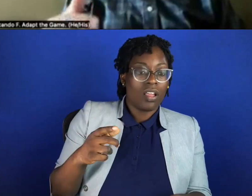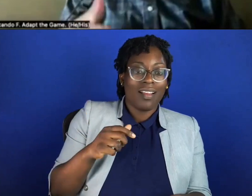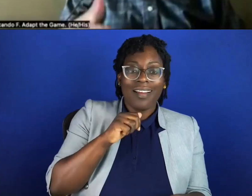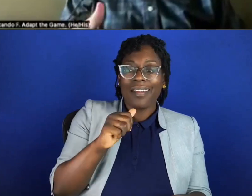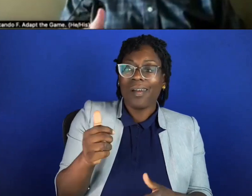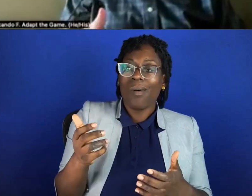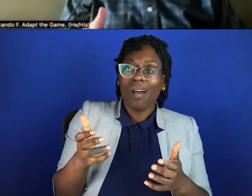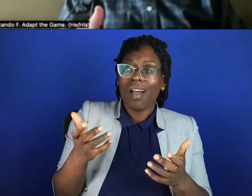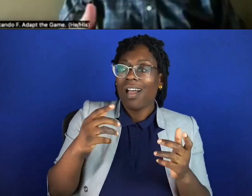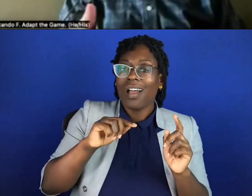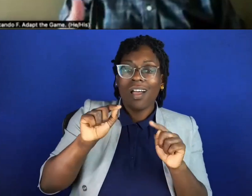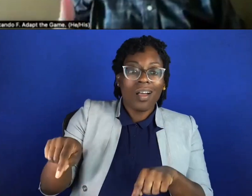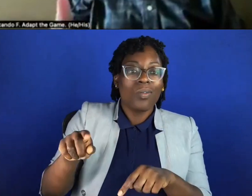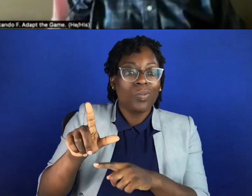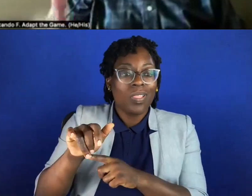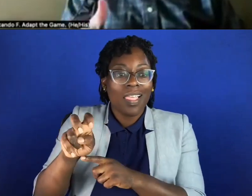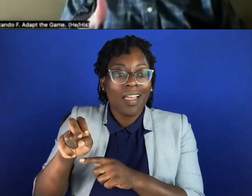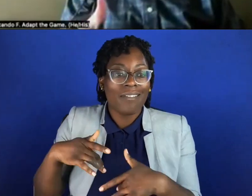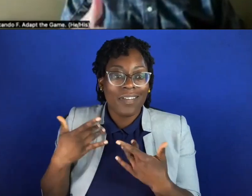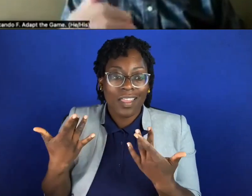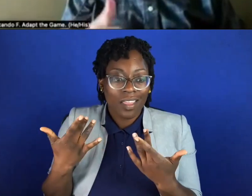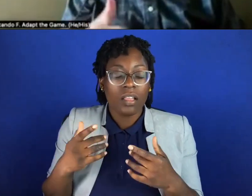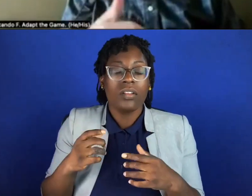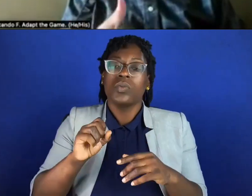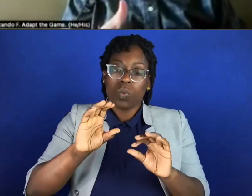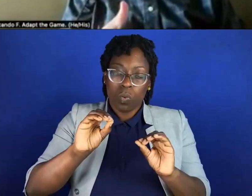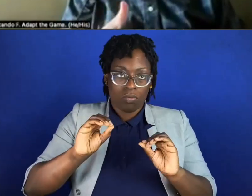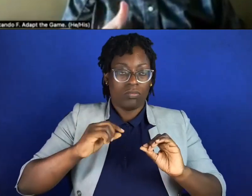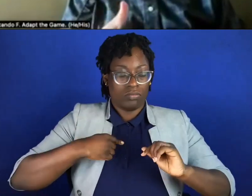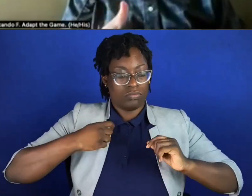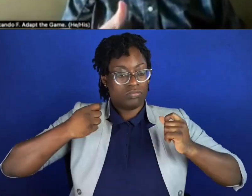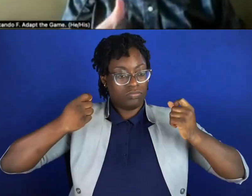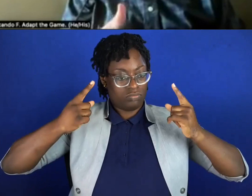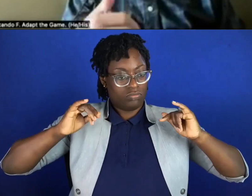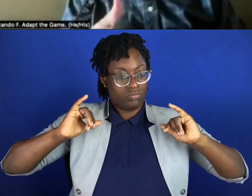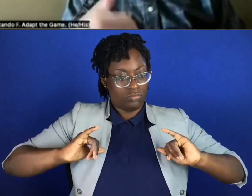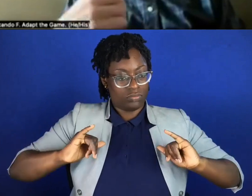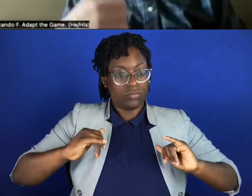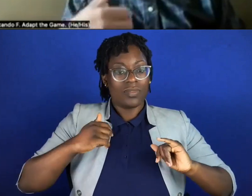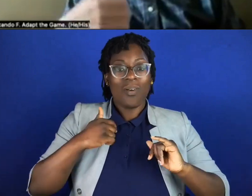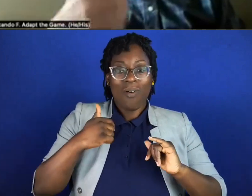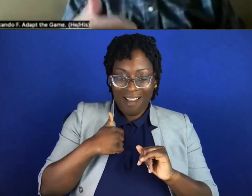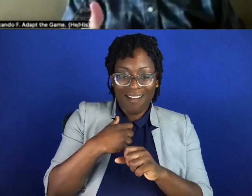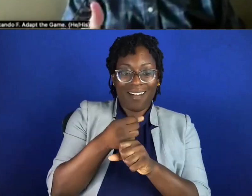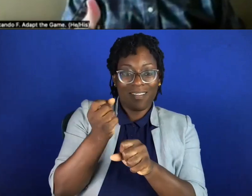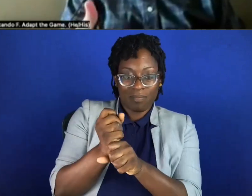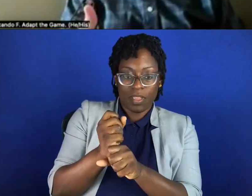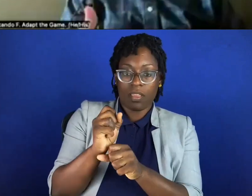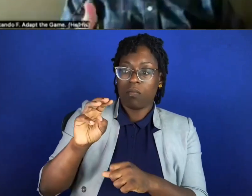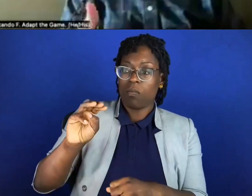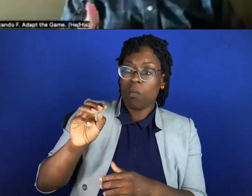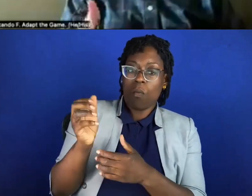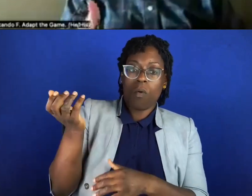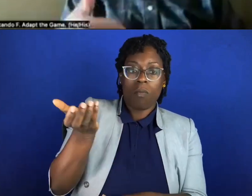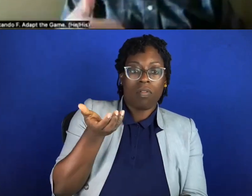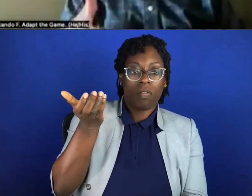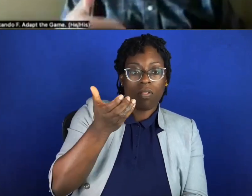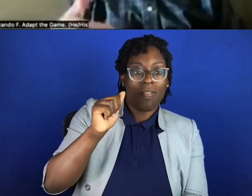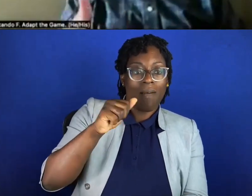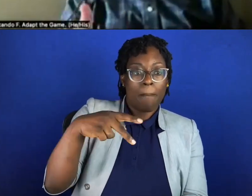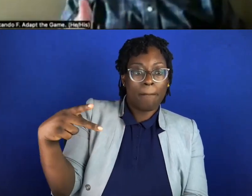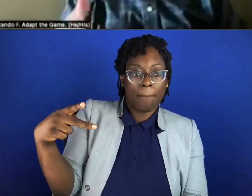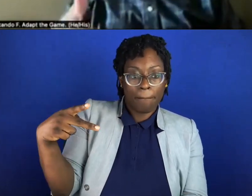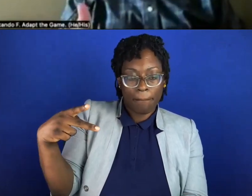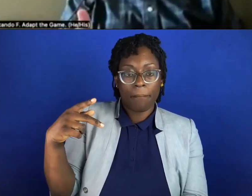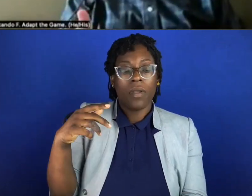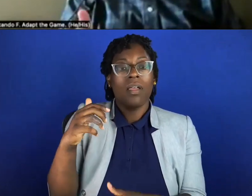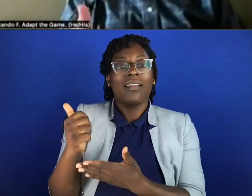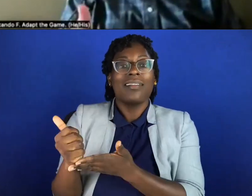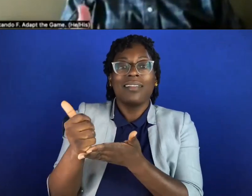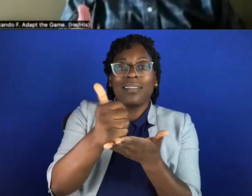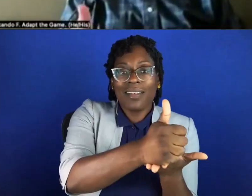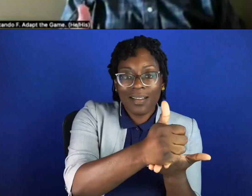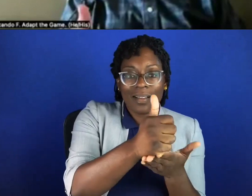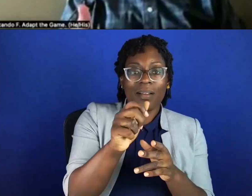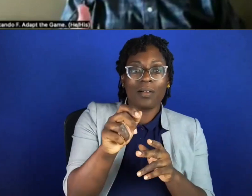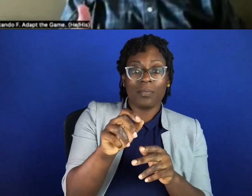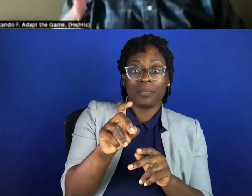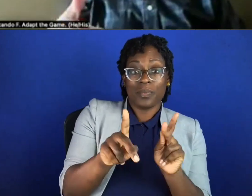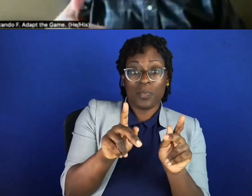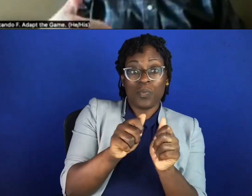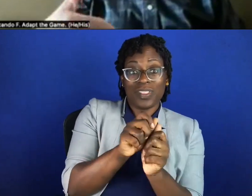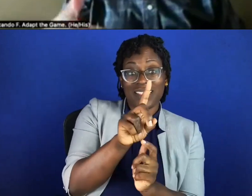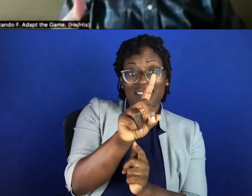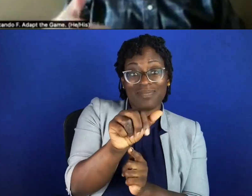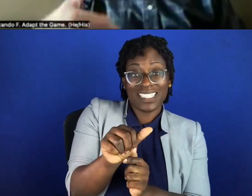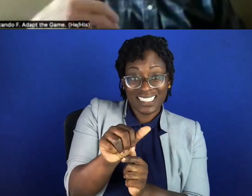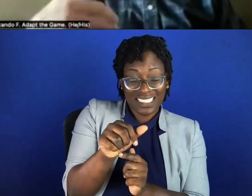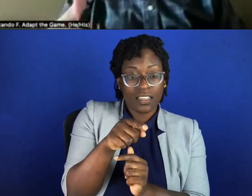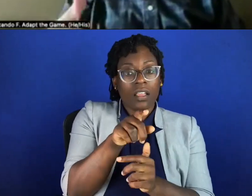So, the solution, Adapt the Game, is a mobile app enabling fans with disabilities to easily